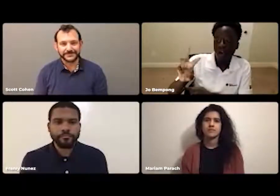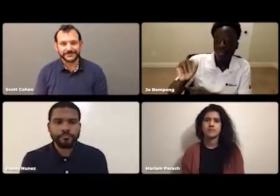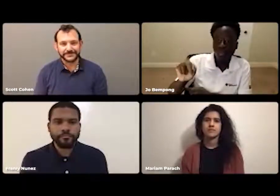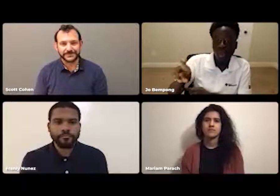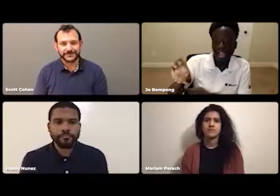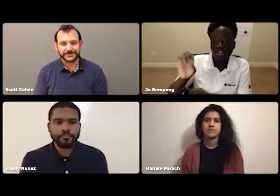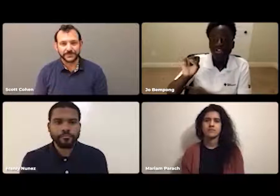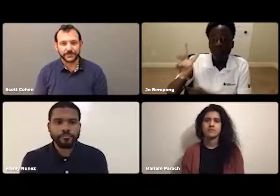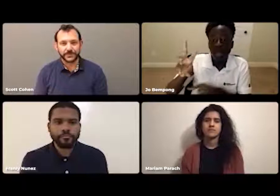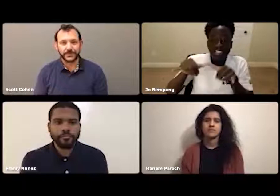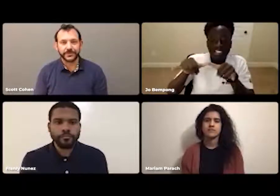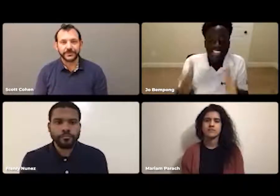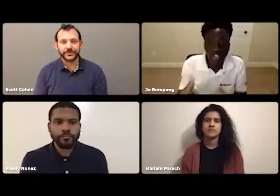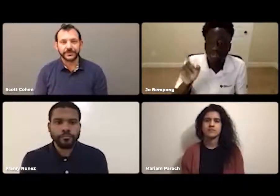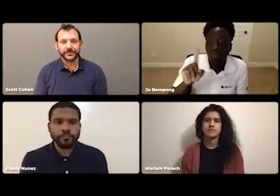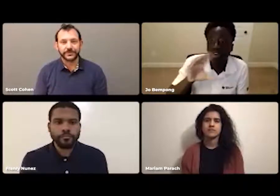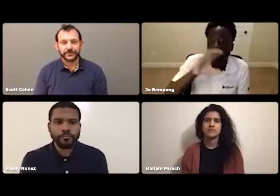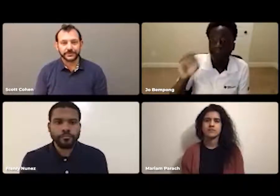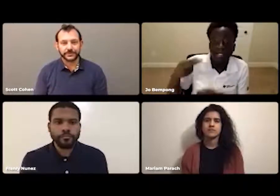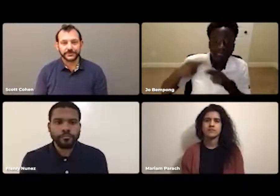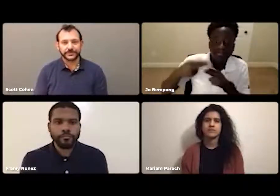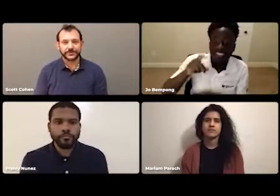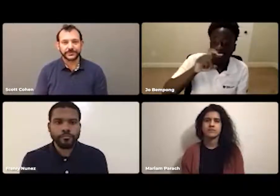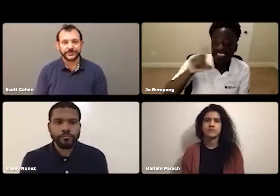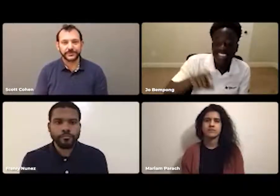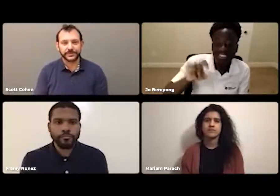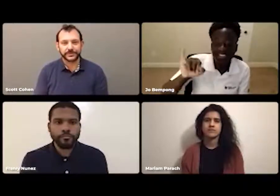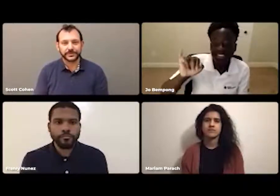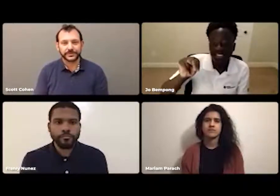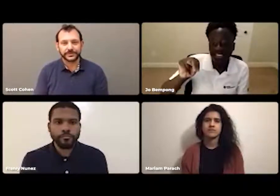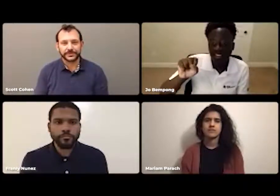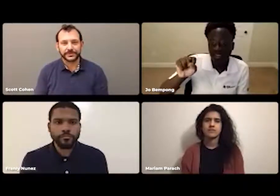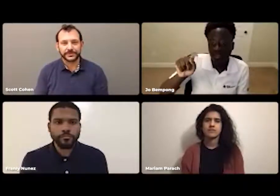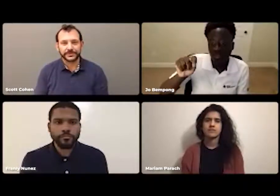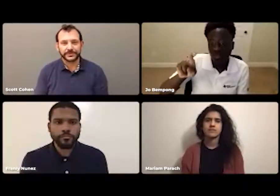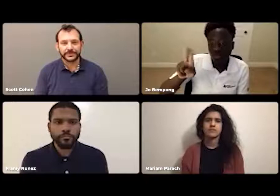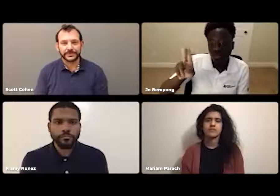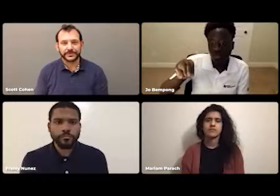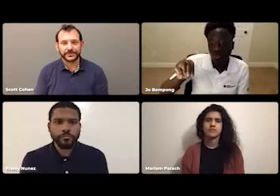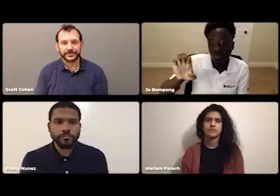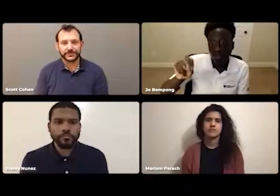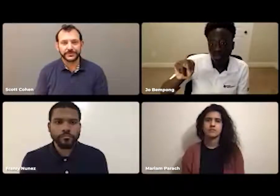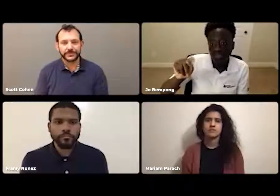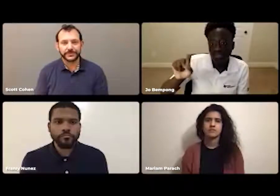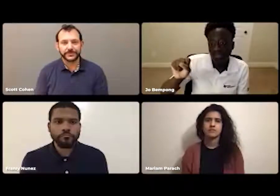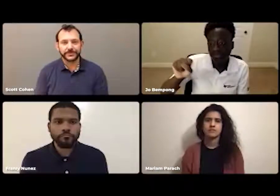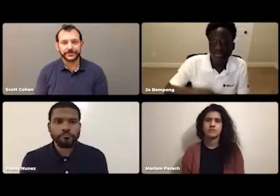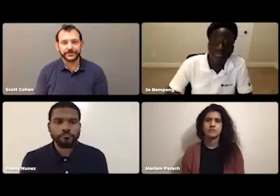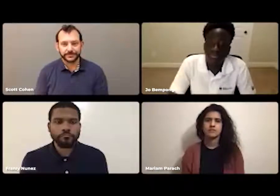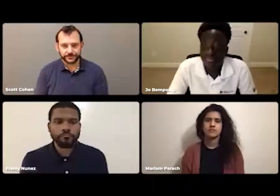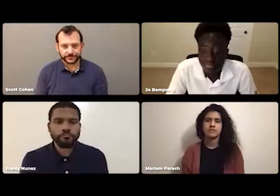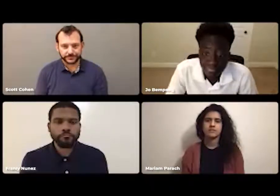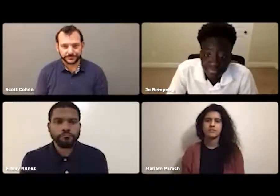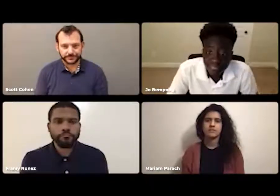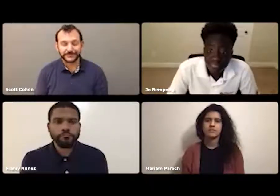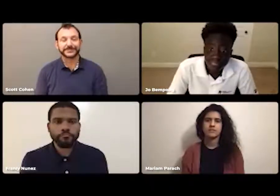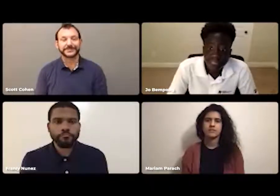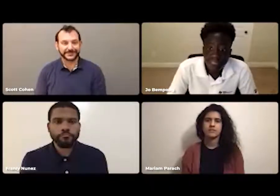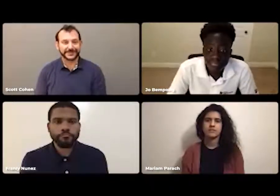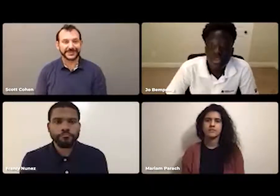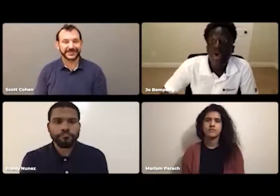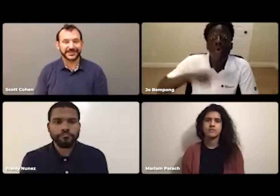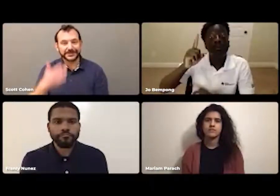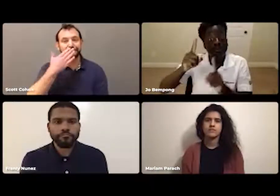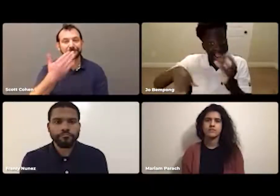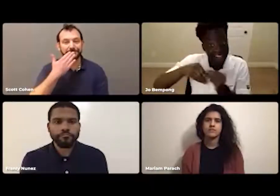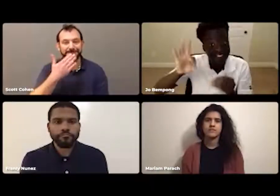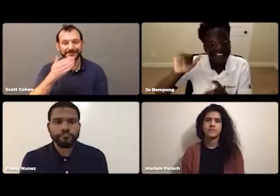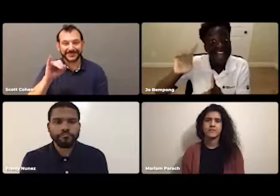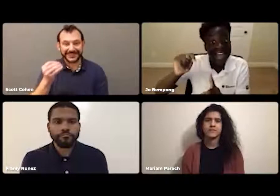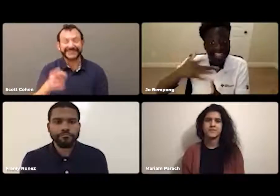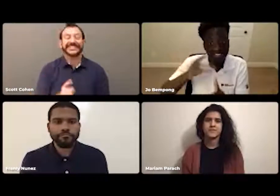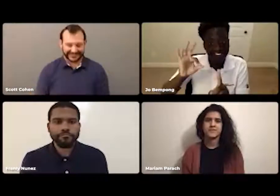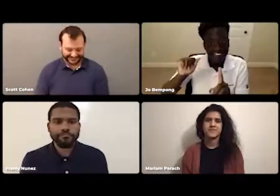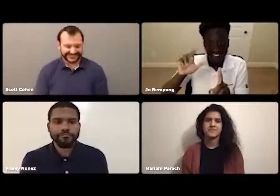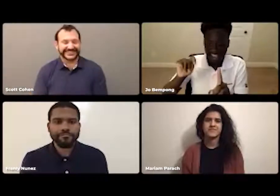I work as a software engineer for a company called Texas Instruments.